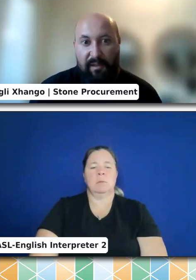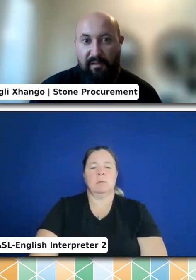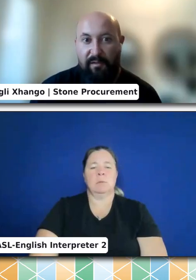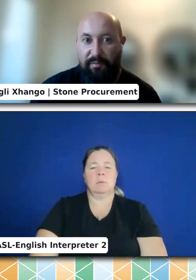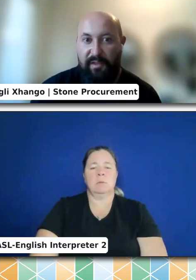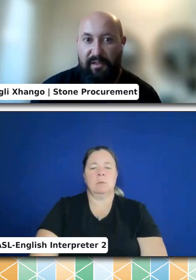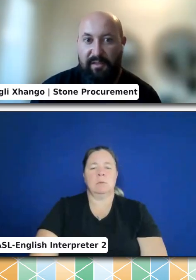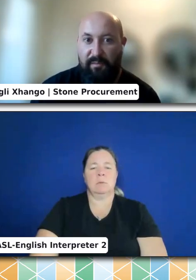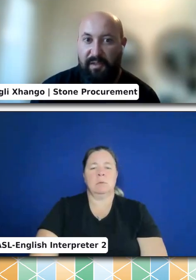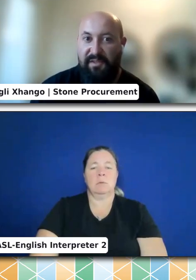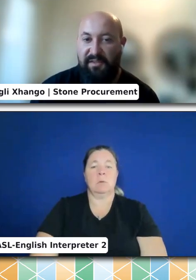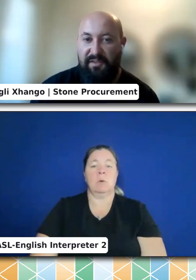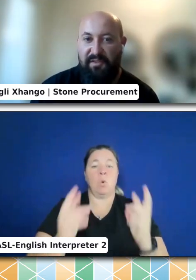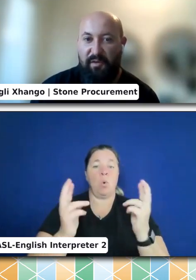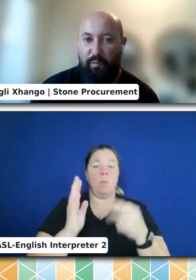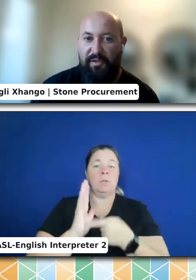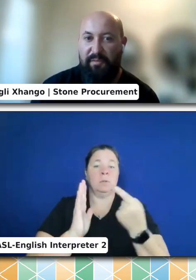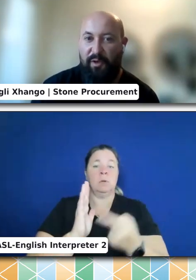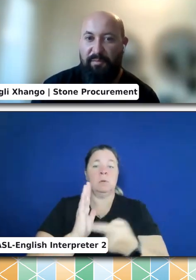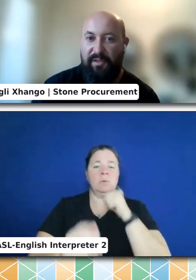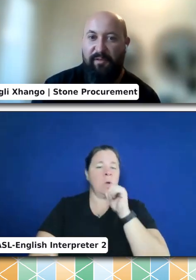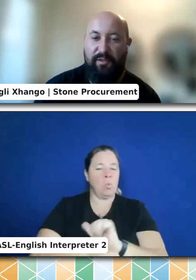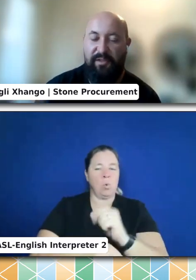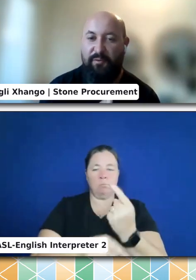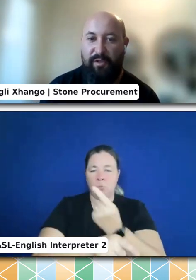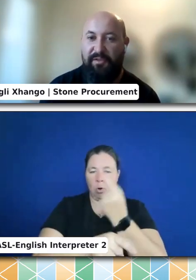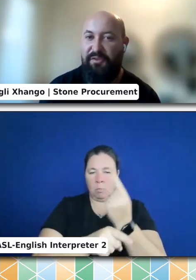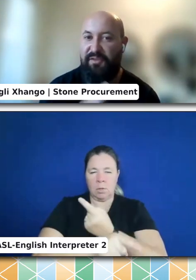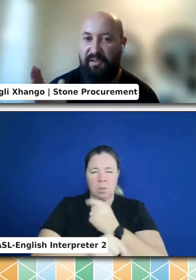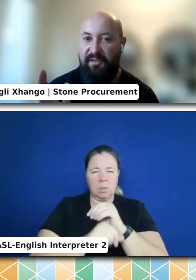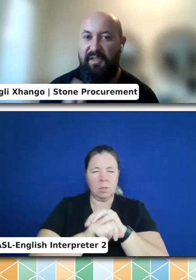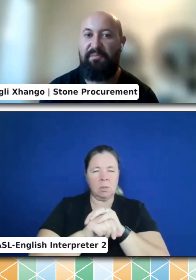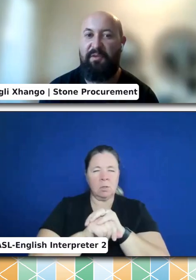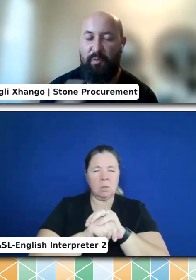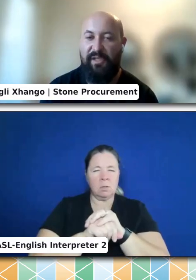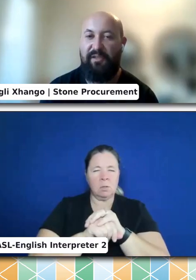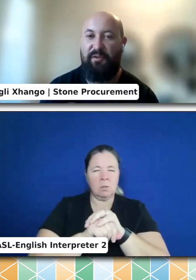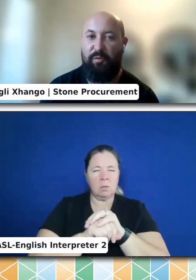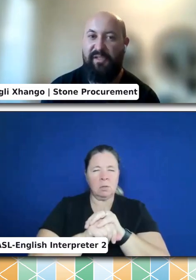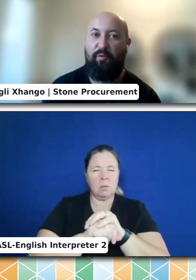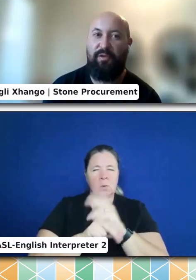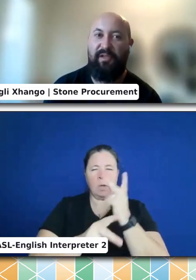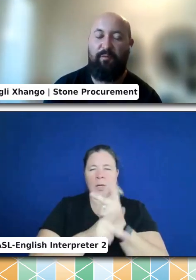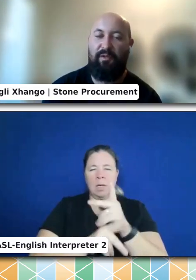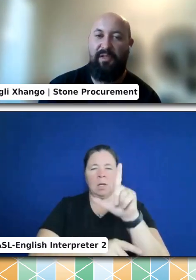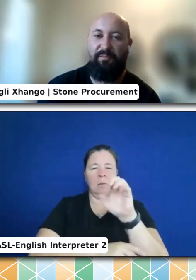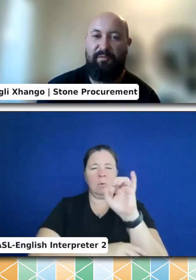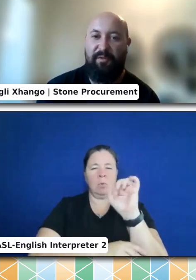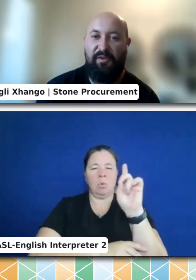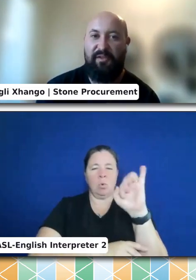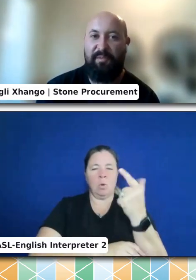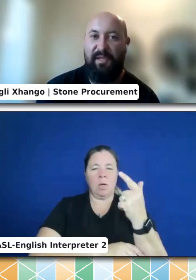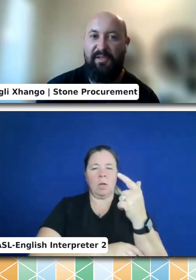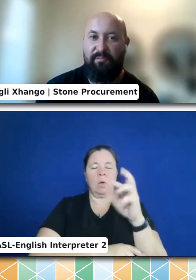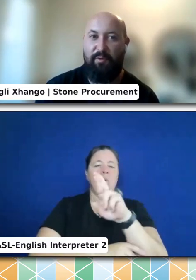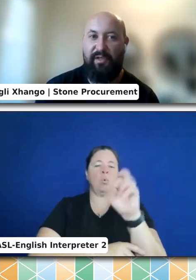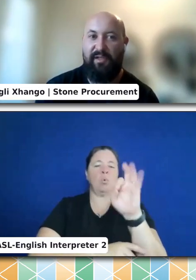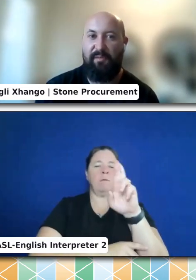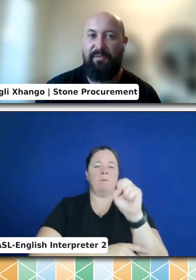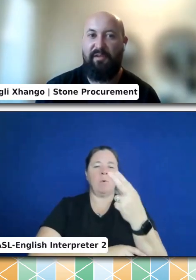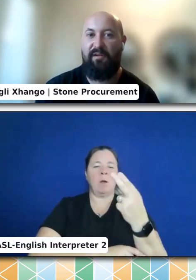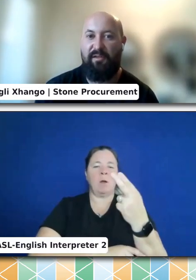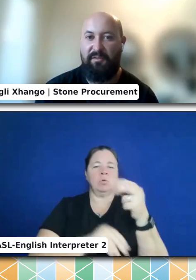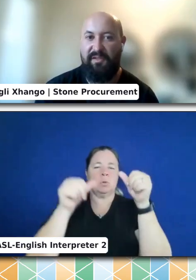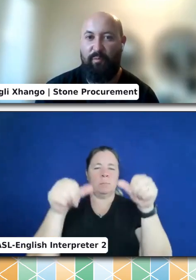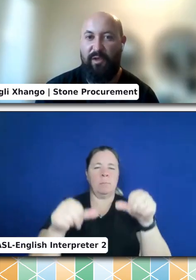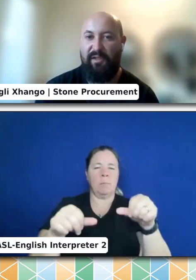Hopefully, sometimes this does not work properly, where it's going to just, uh, keep loading and loading, or it will keep refreshing the page and putting it up onto the same one.